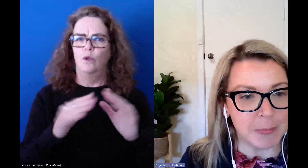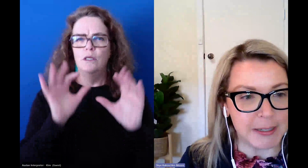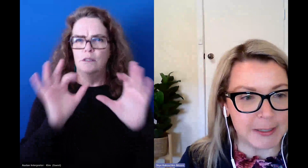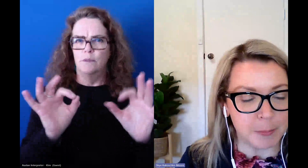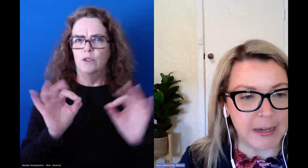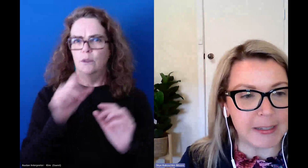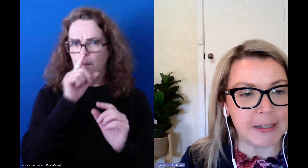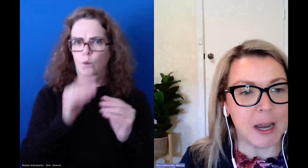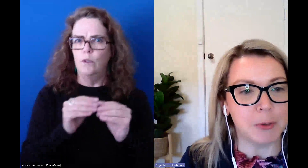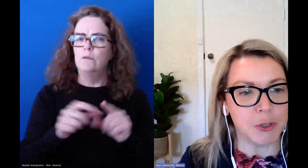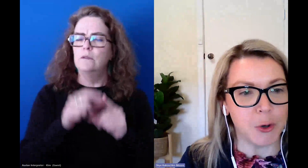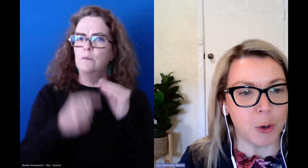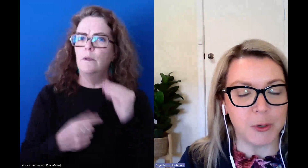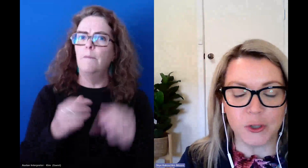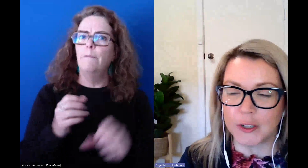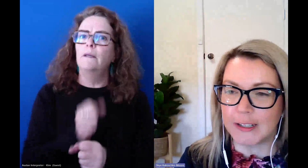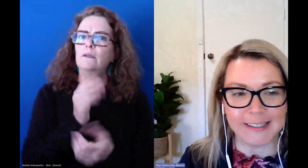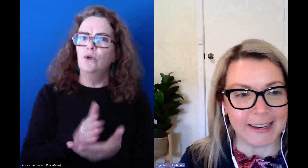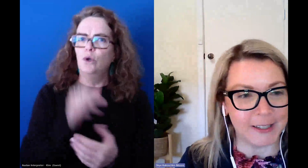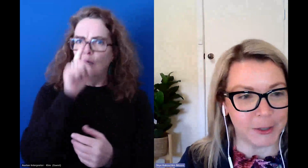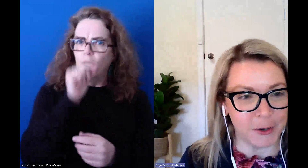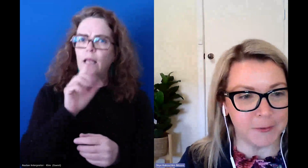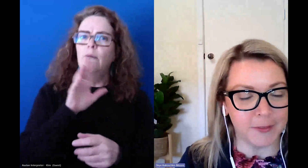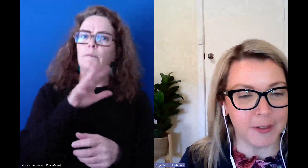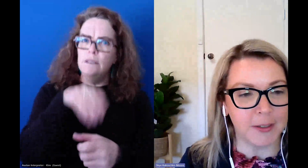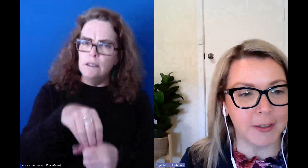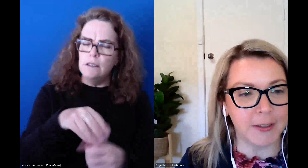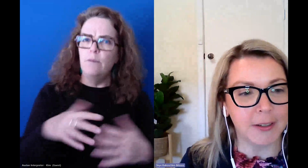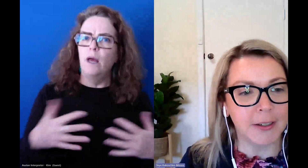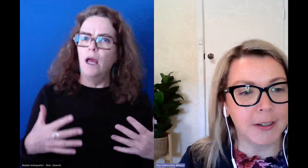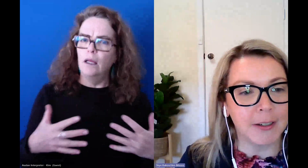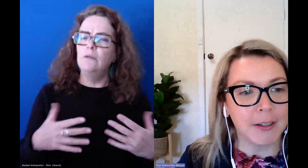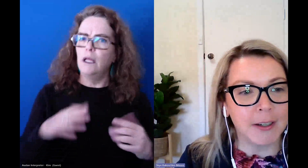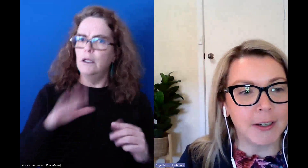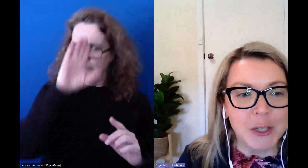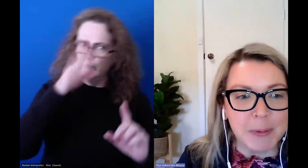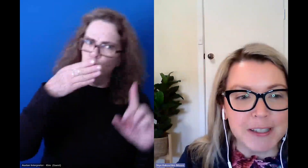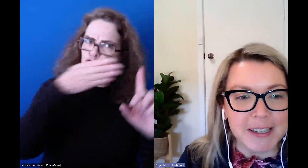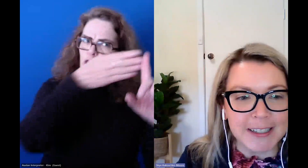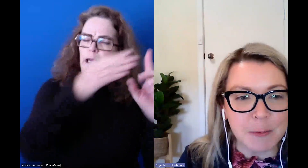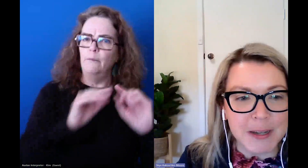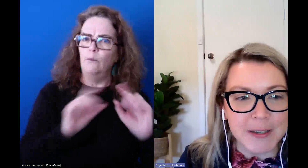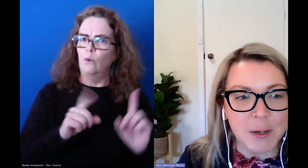can participate and pursue opportunities they deserve. She's particularly committed